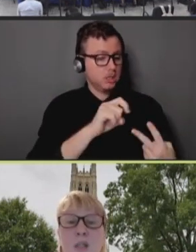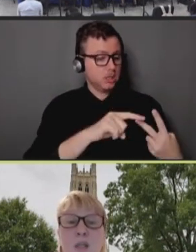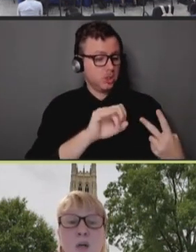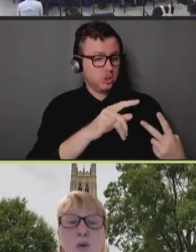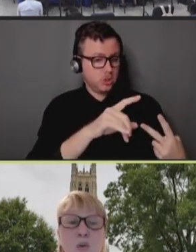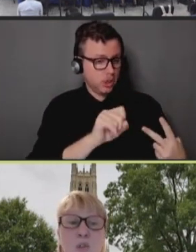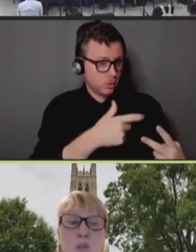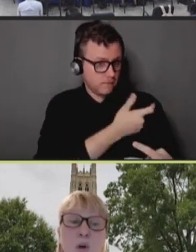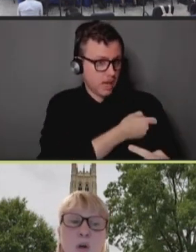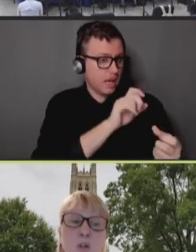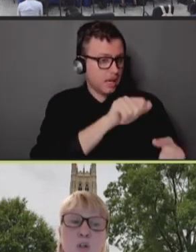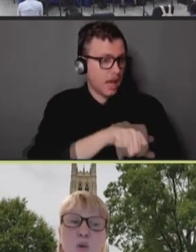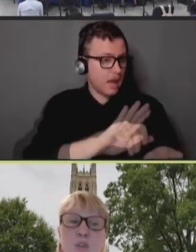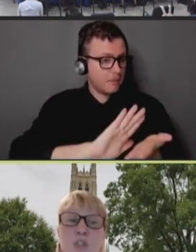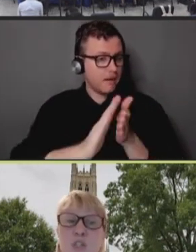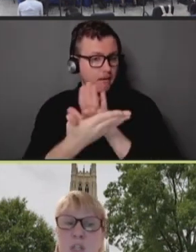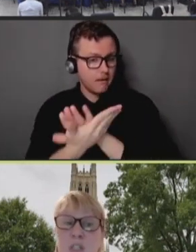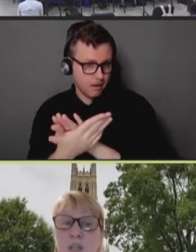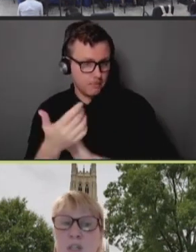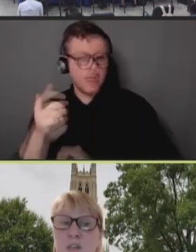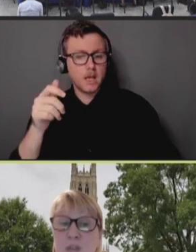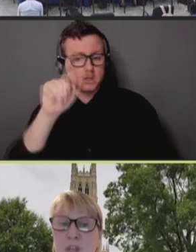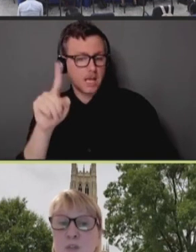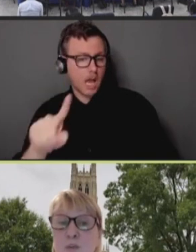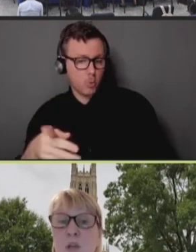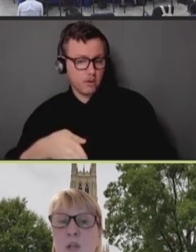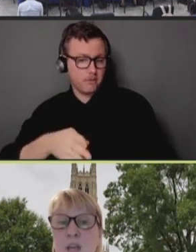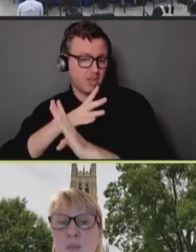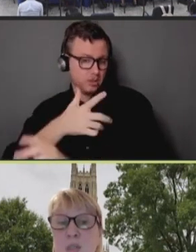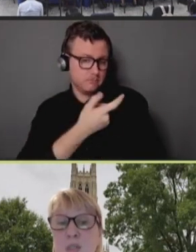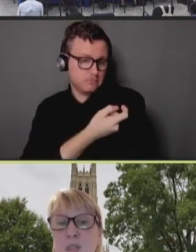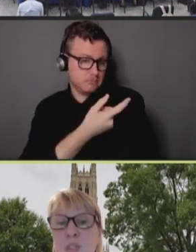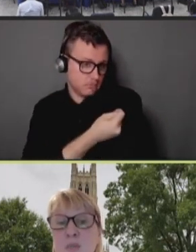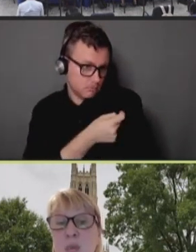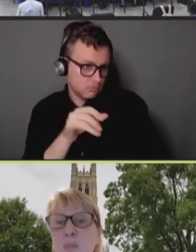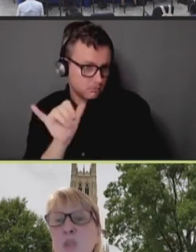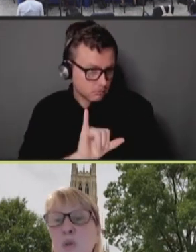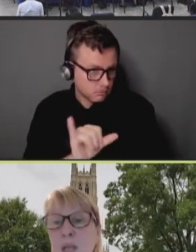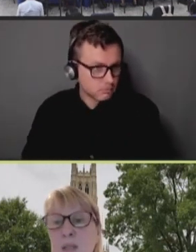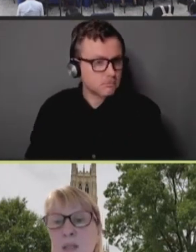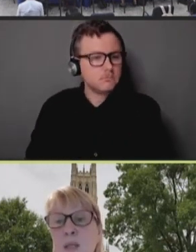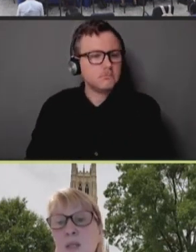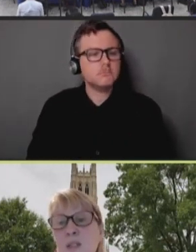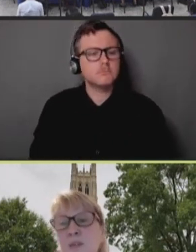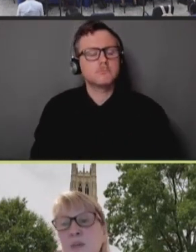And also shows the genetic risk factors for Alzheimer's disease may modulate the effect